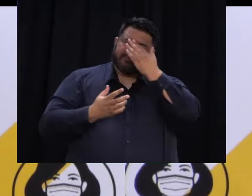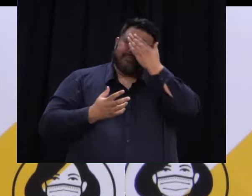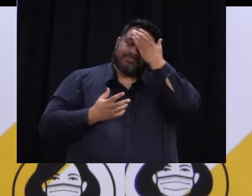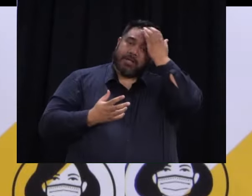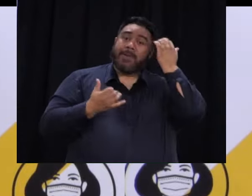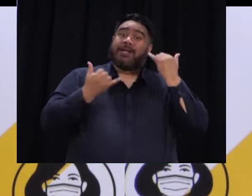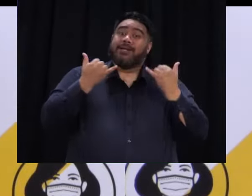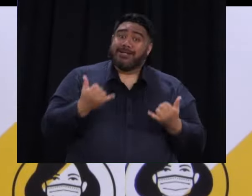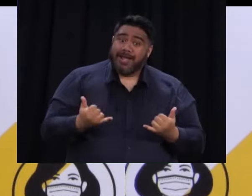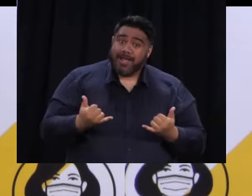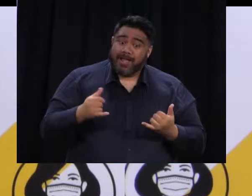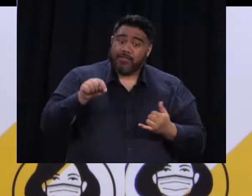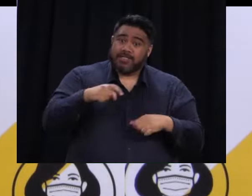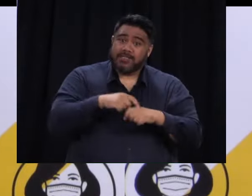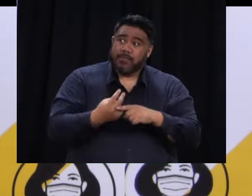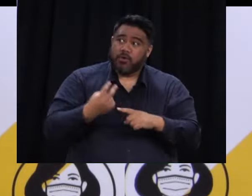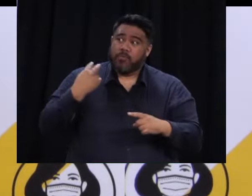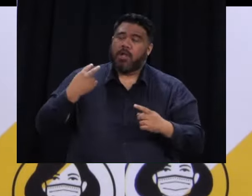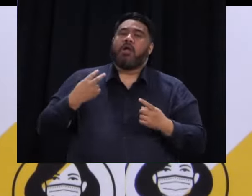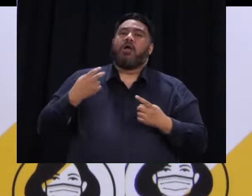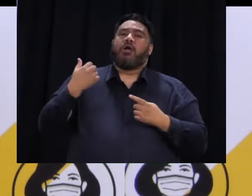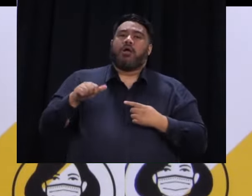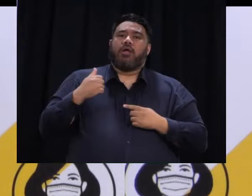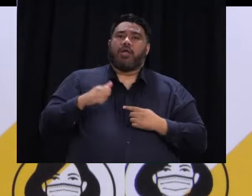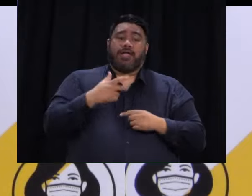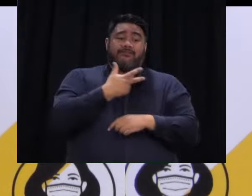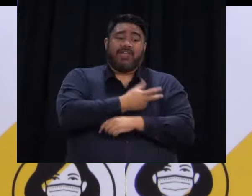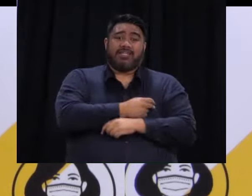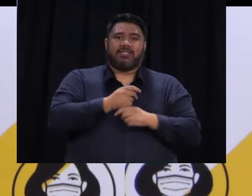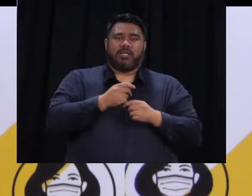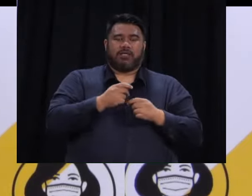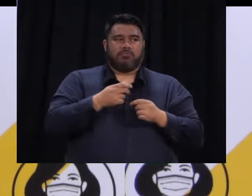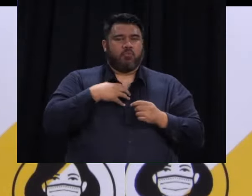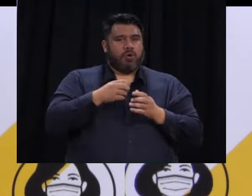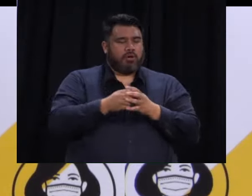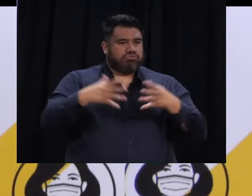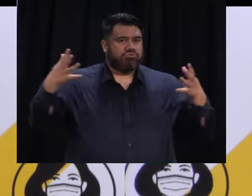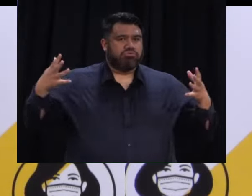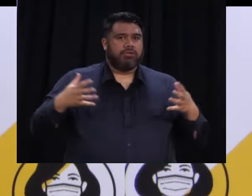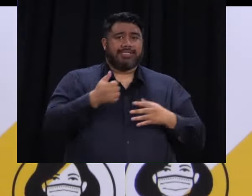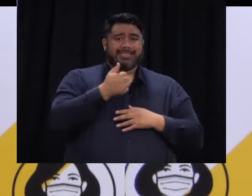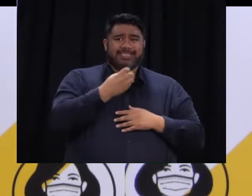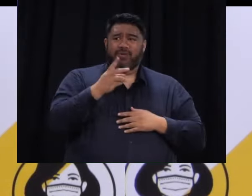vulnerable in an outbreak. That I think was a very sensible way to deal with it. What you are